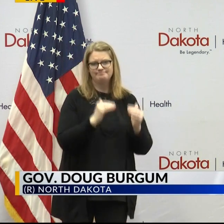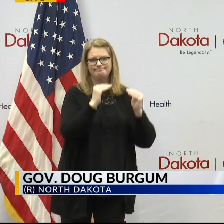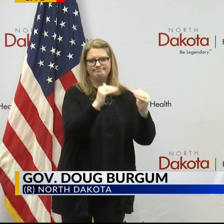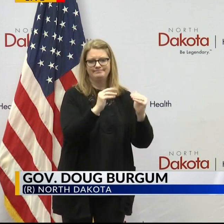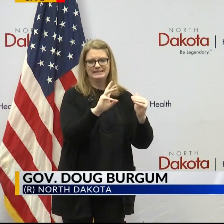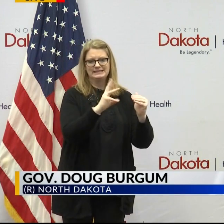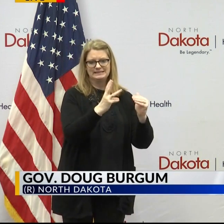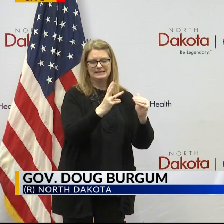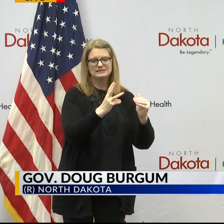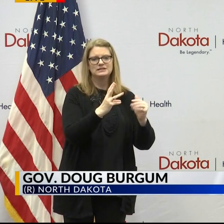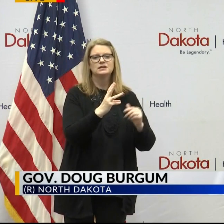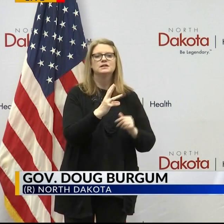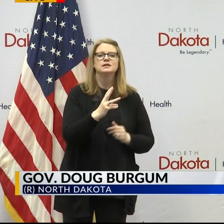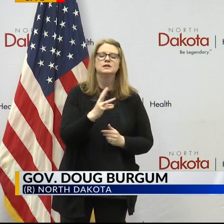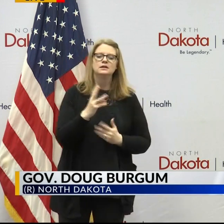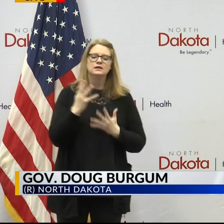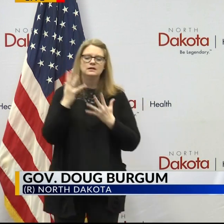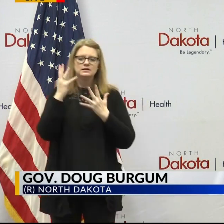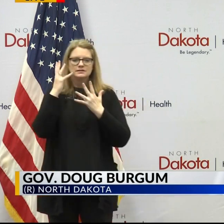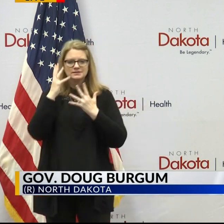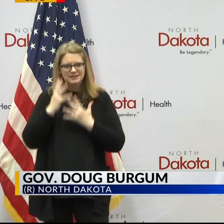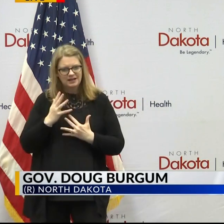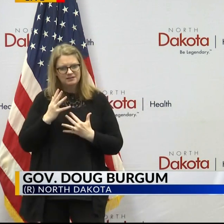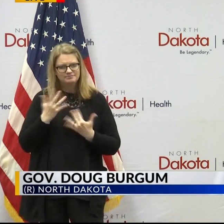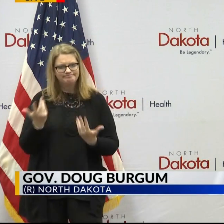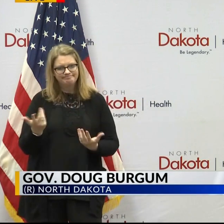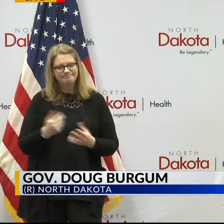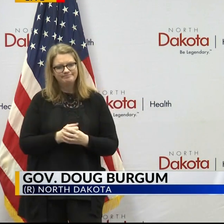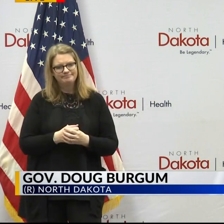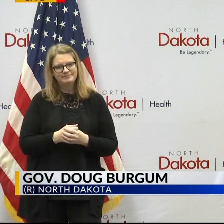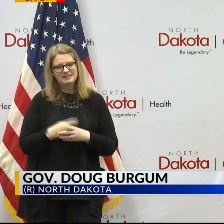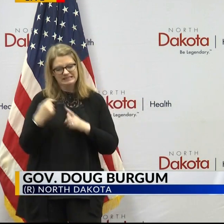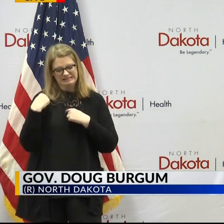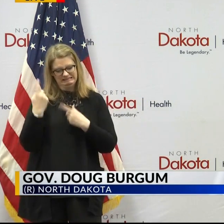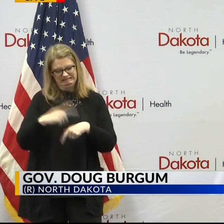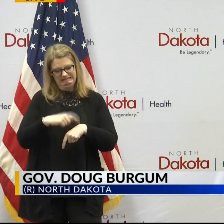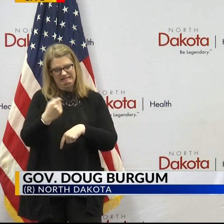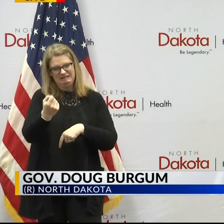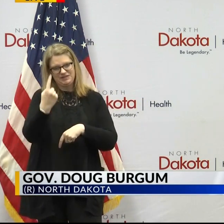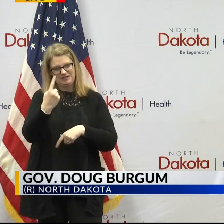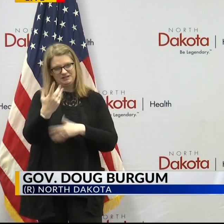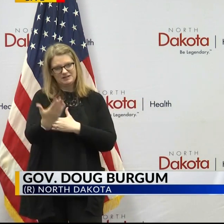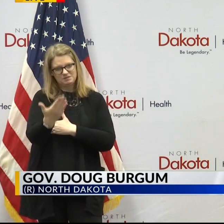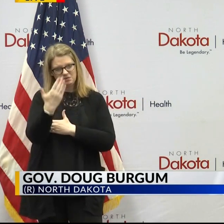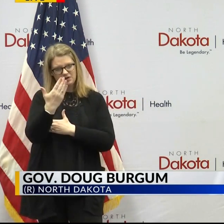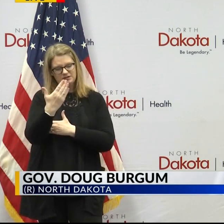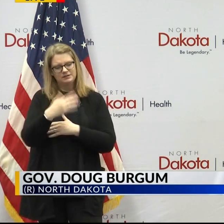70s FROM STARKE COUNTY WITH UNDERLYING HEALTH CONDITIONS AND THAT IS IN TODAY'S NUMBER THAT